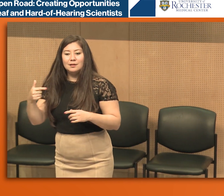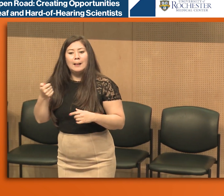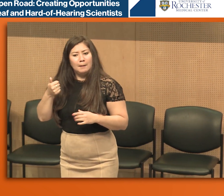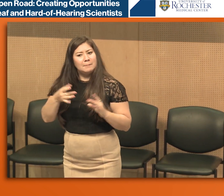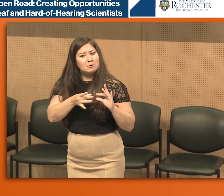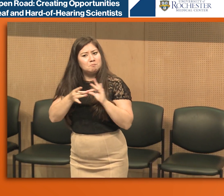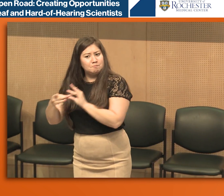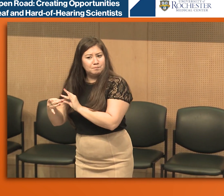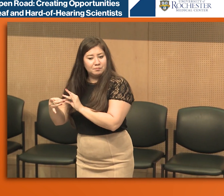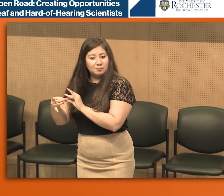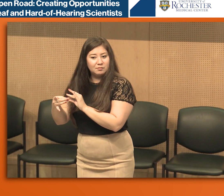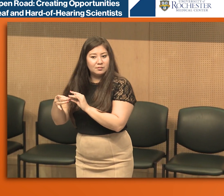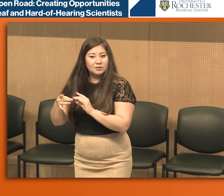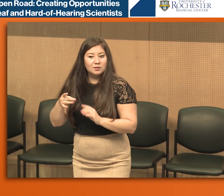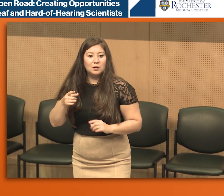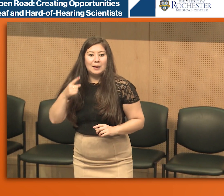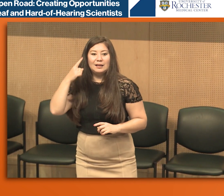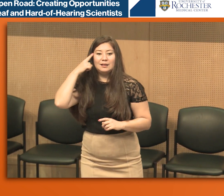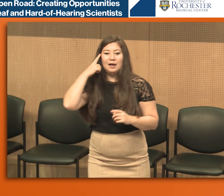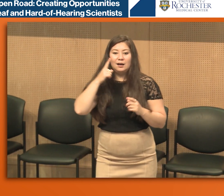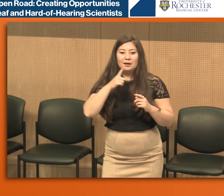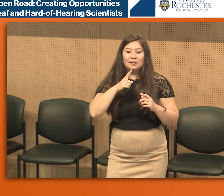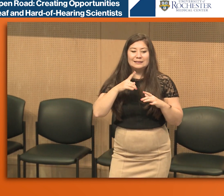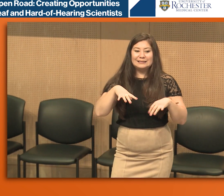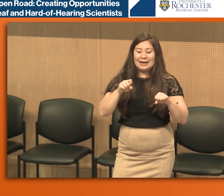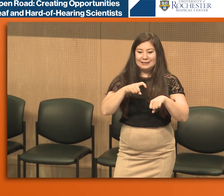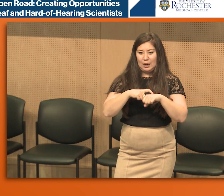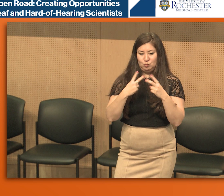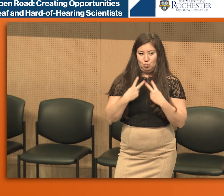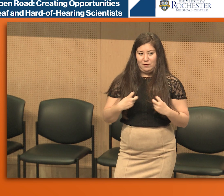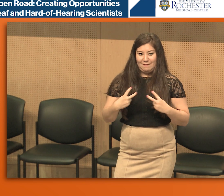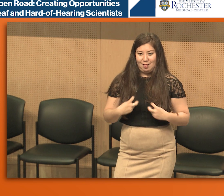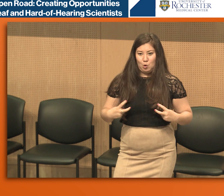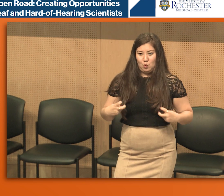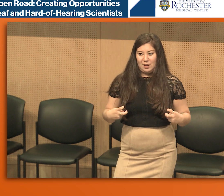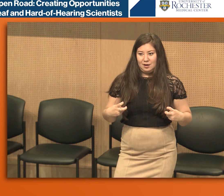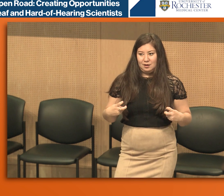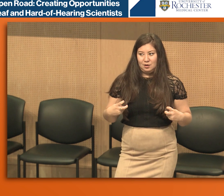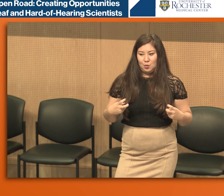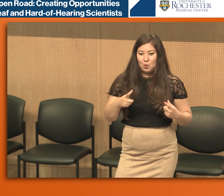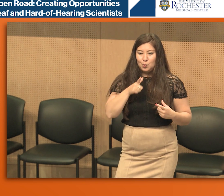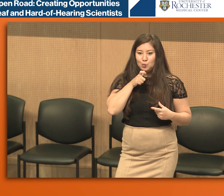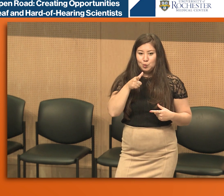Maybe your motivation is really in something else. So, you really do need to evaluate